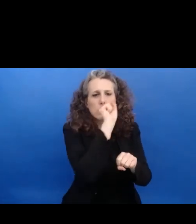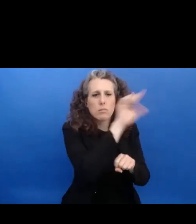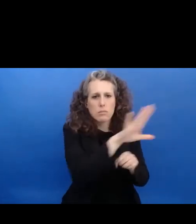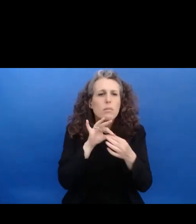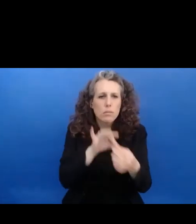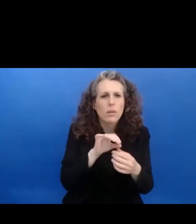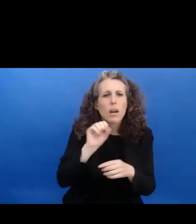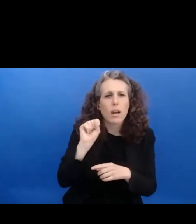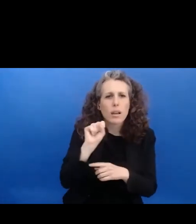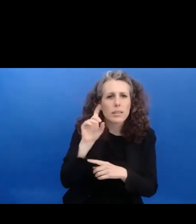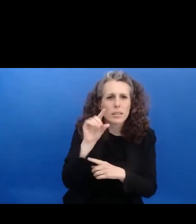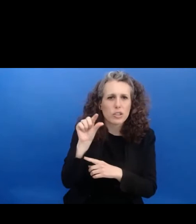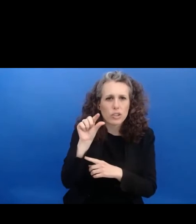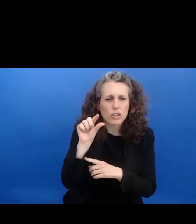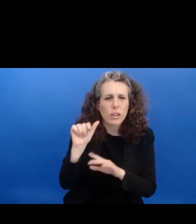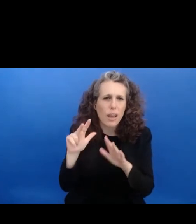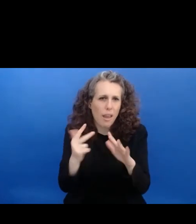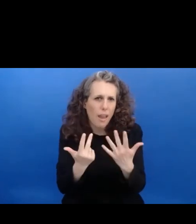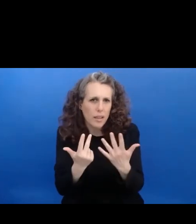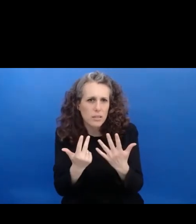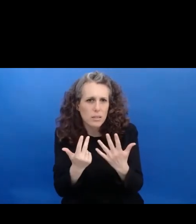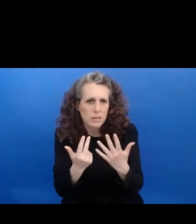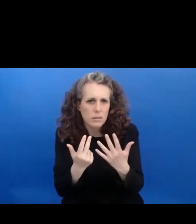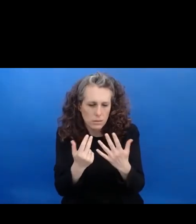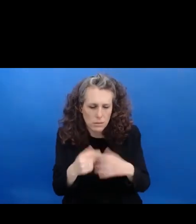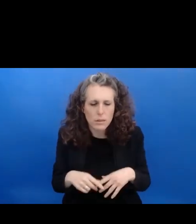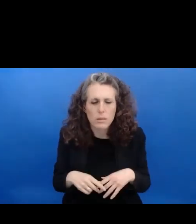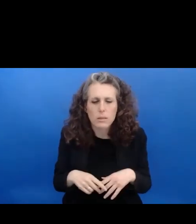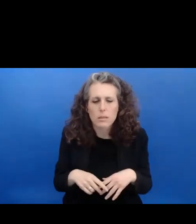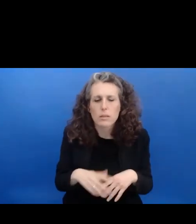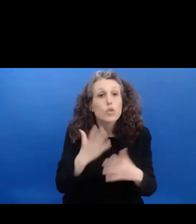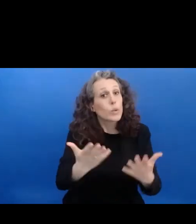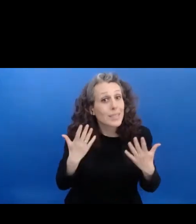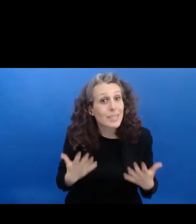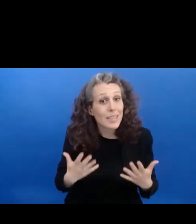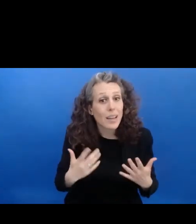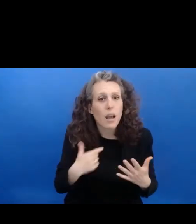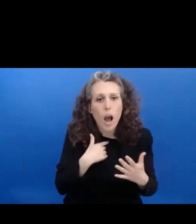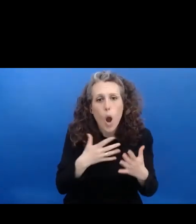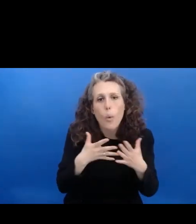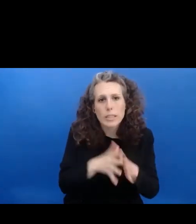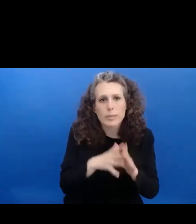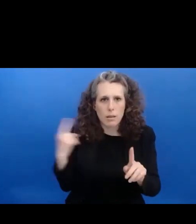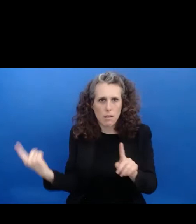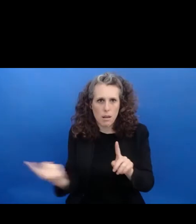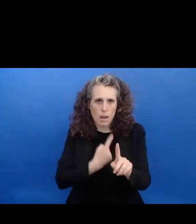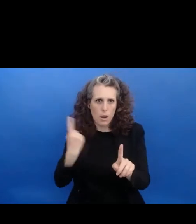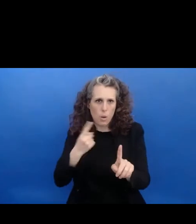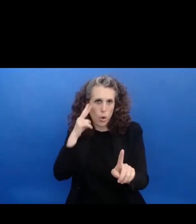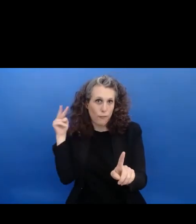stakeholders today i will share overview of the htc eight based on my submission we will turn